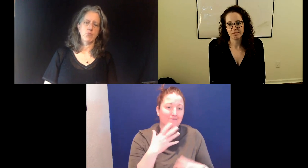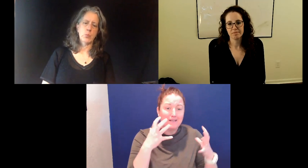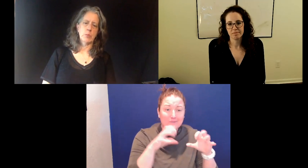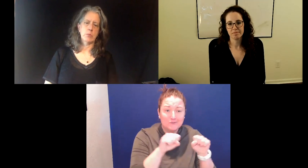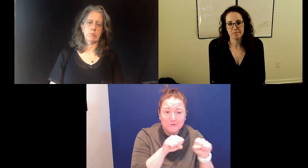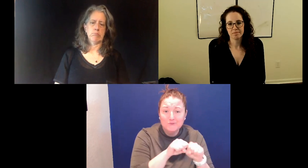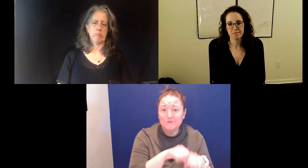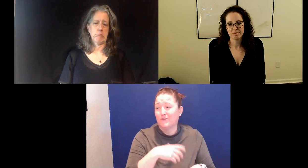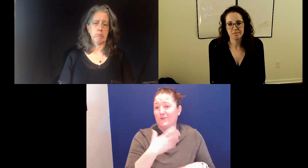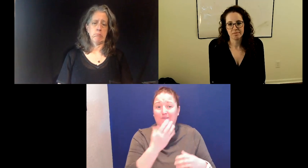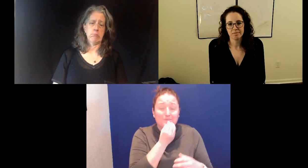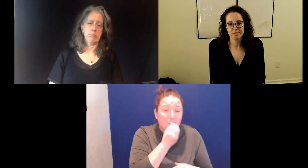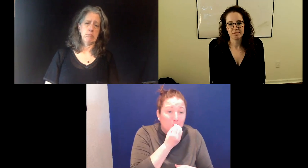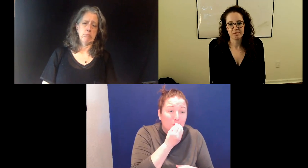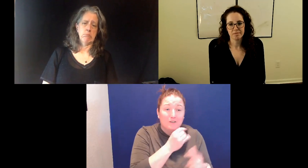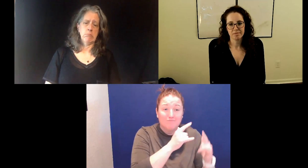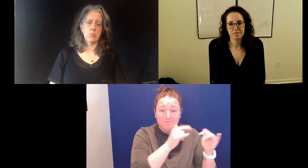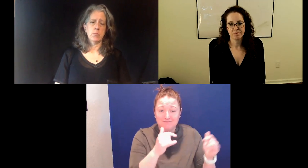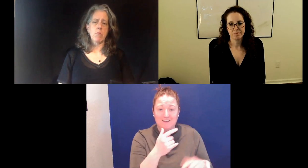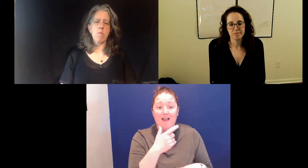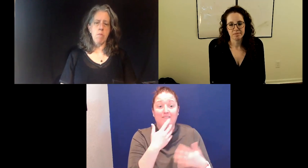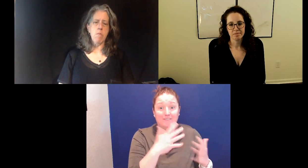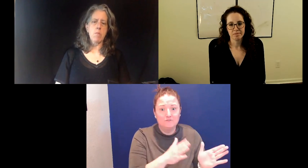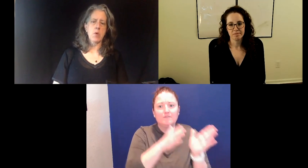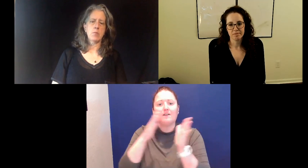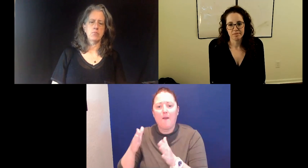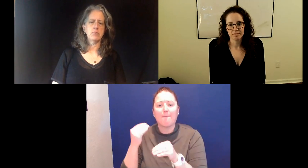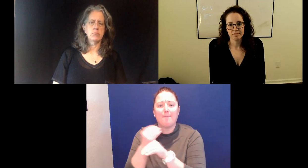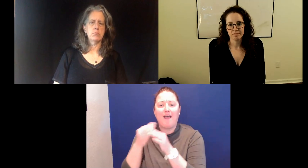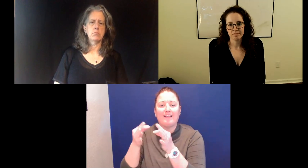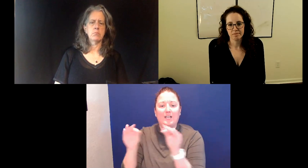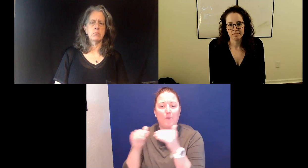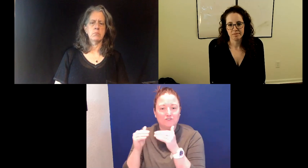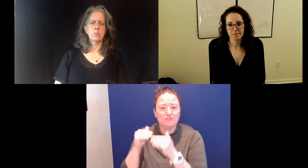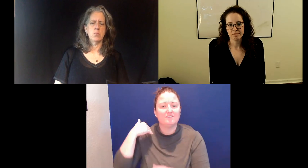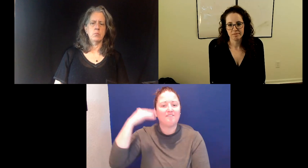and also using non-map related things you know shoes or food or whatever else we can talk about